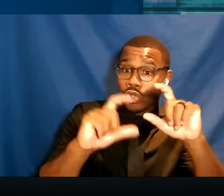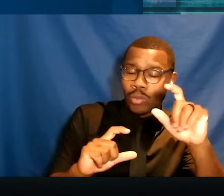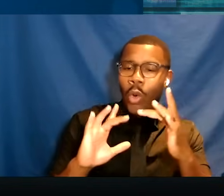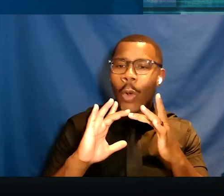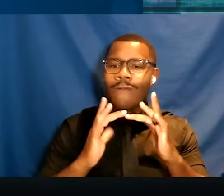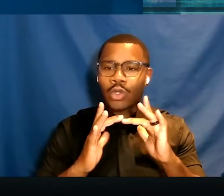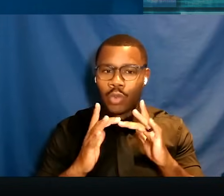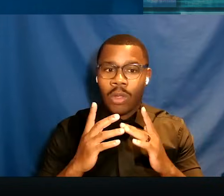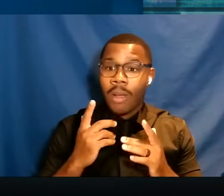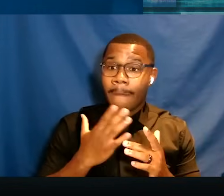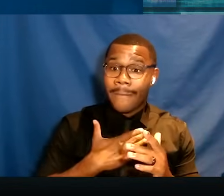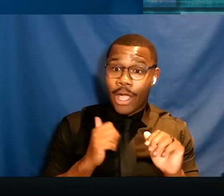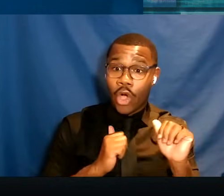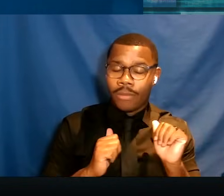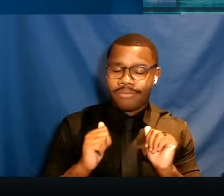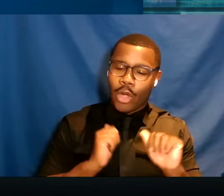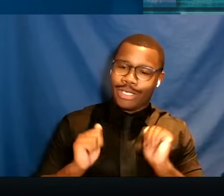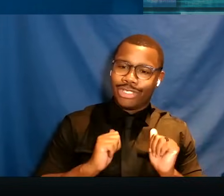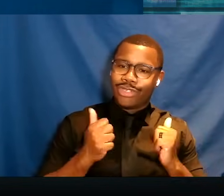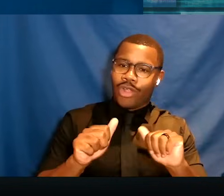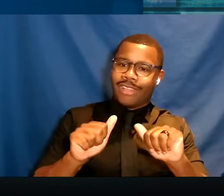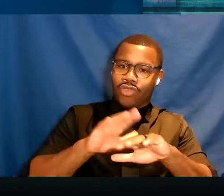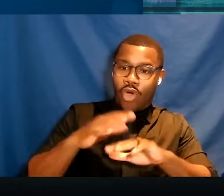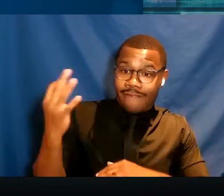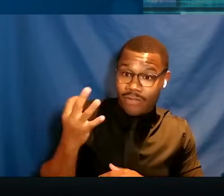it wasn't due until Tuesday because of the 48 hours